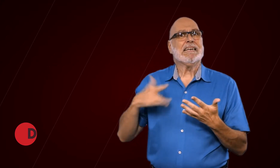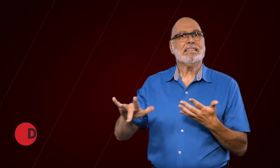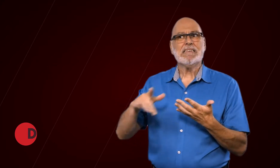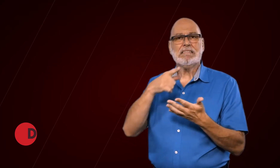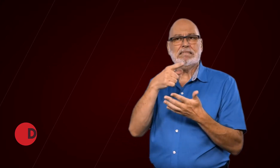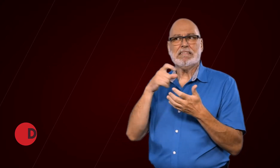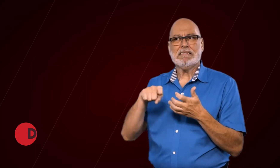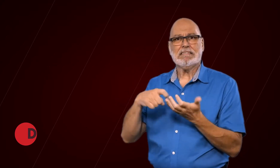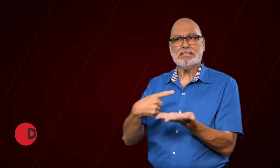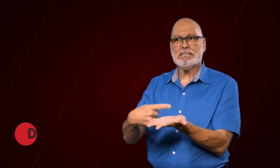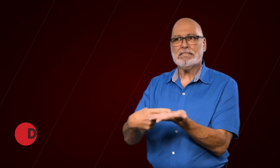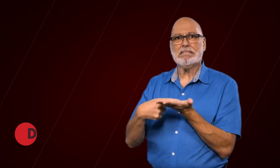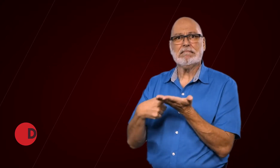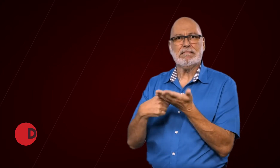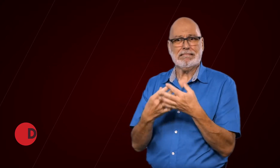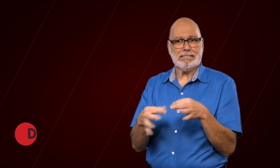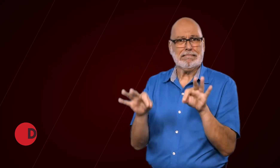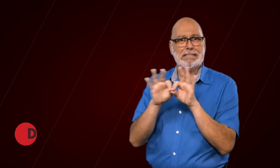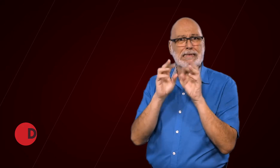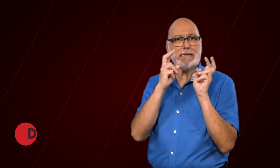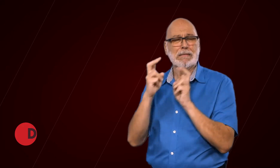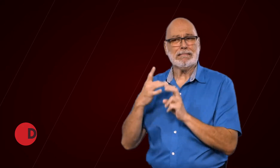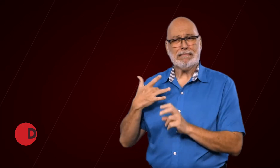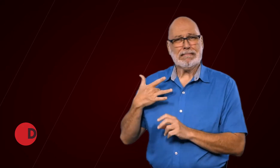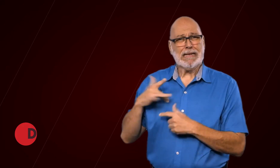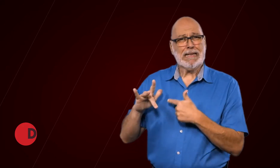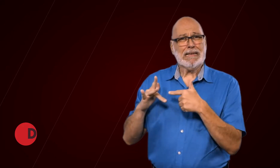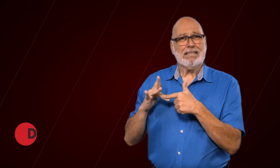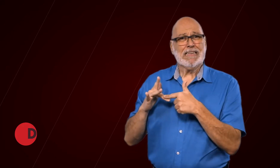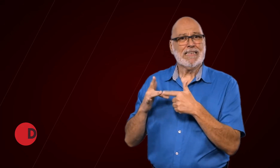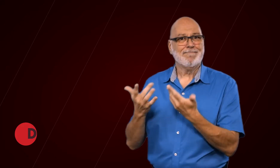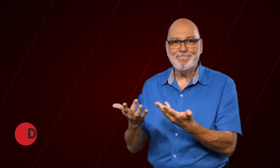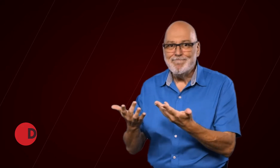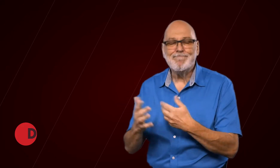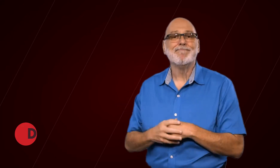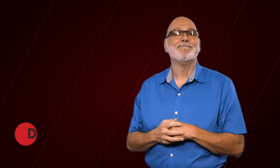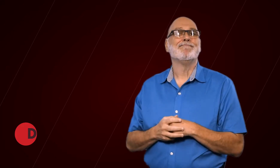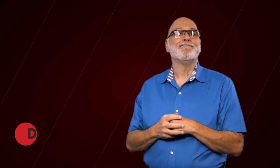if there is sensitive content and interactions,